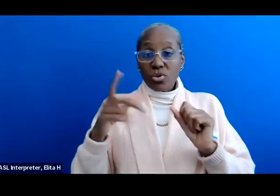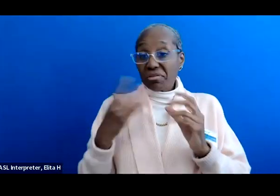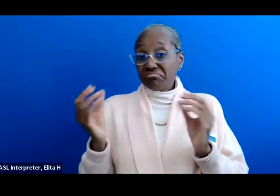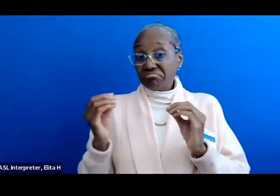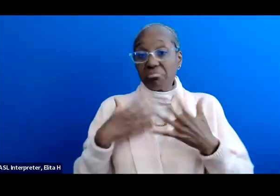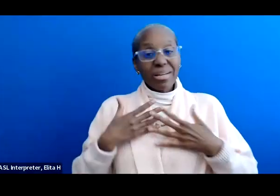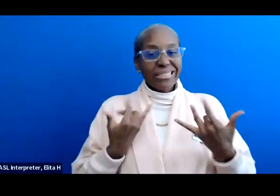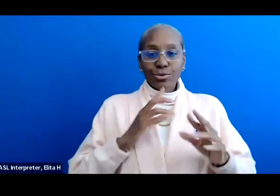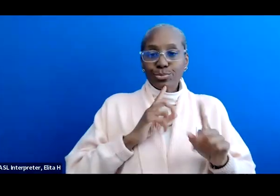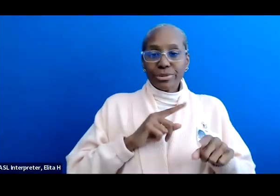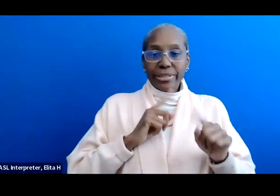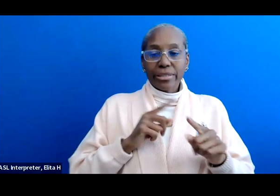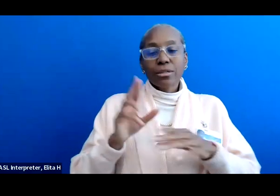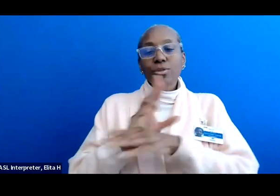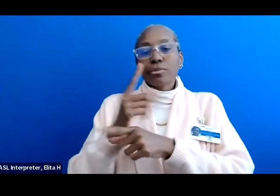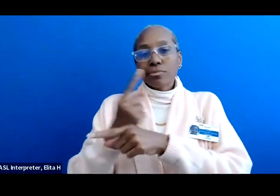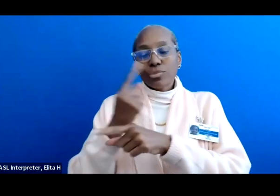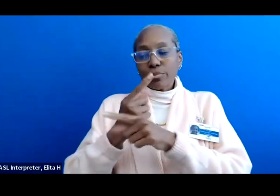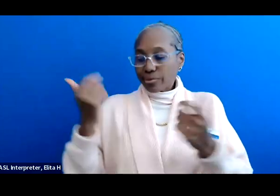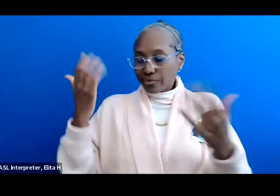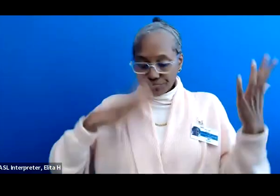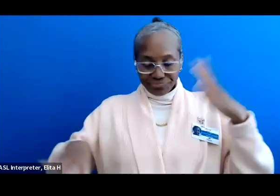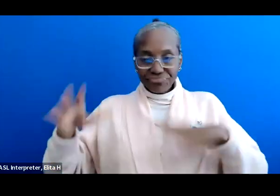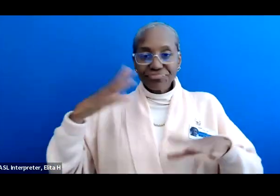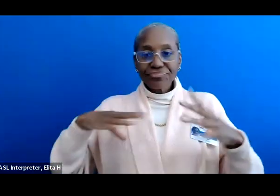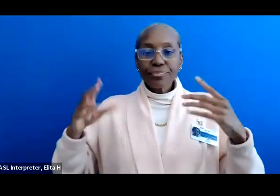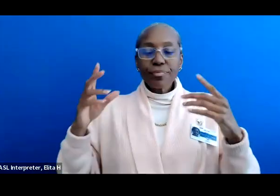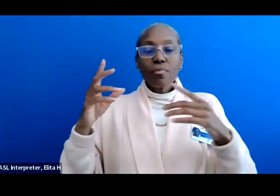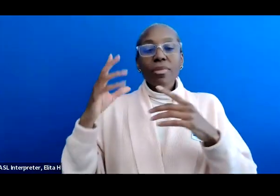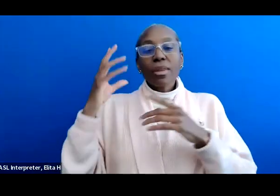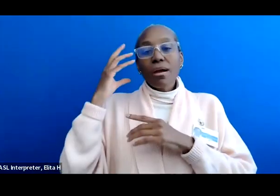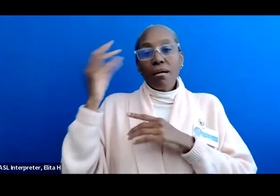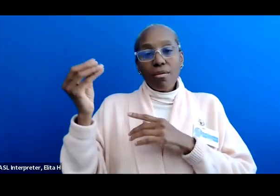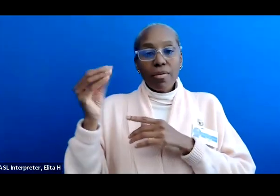So be sure you wear proper attire when you go outside, be sure your feet are covered.